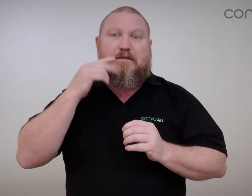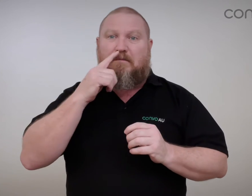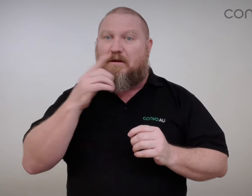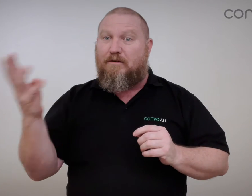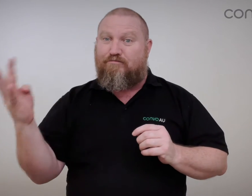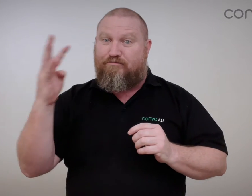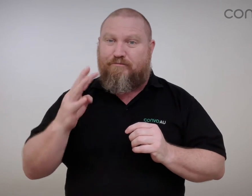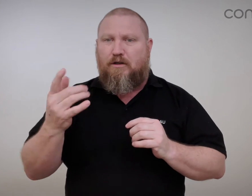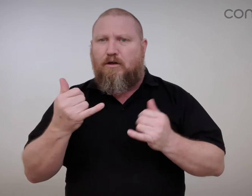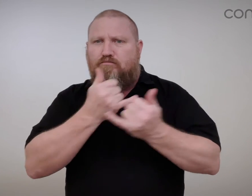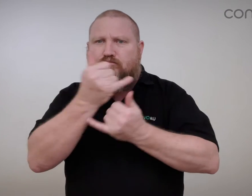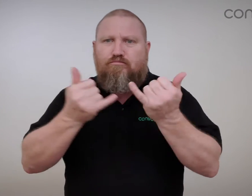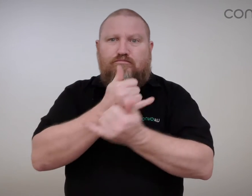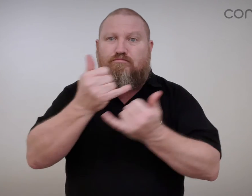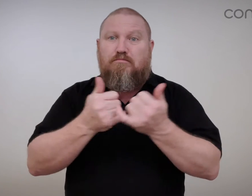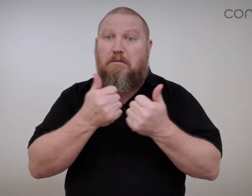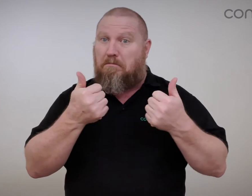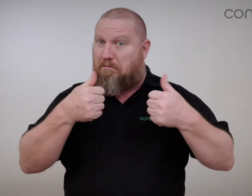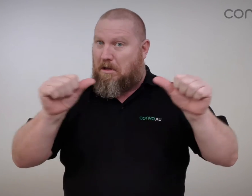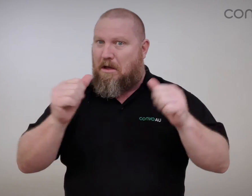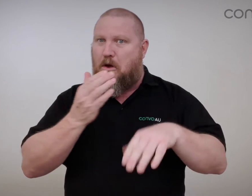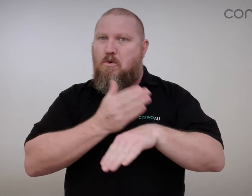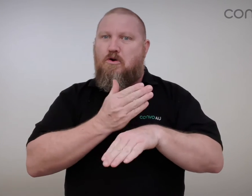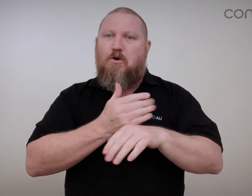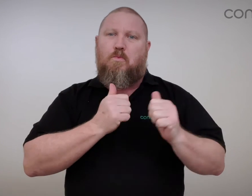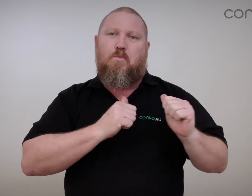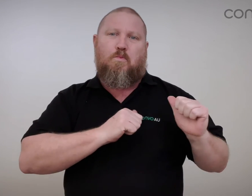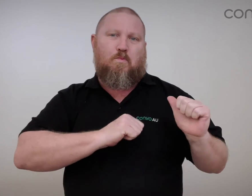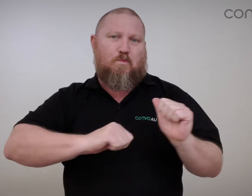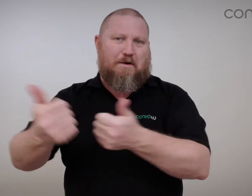and is pleased that the platform is working well.